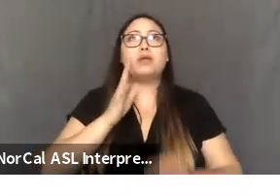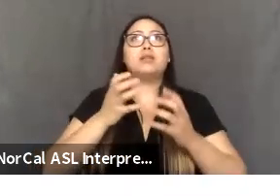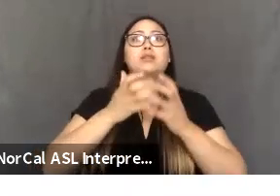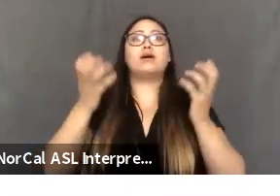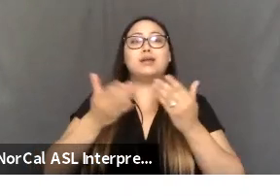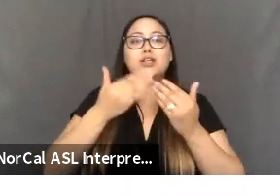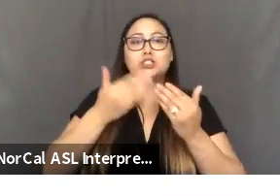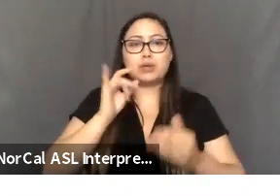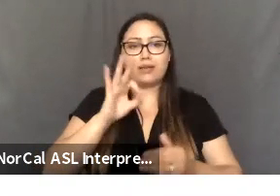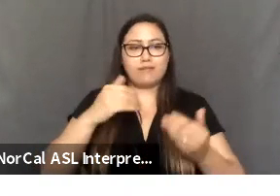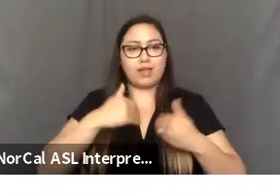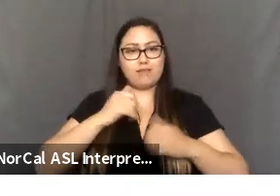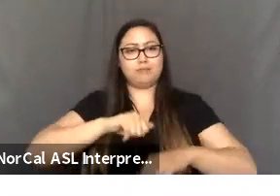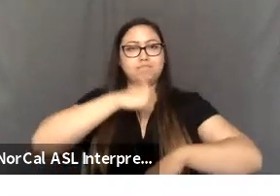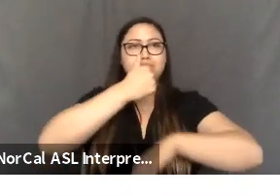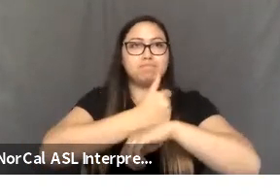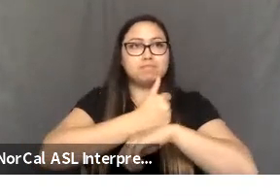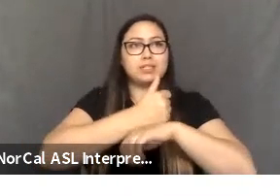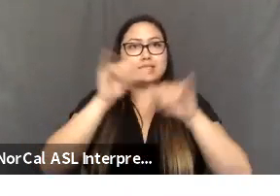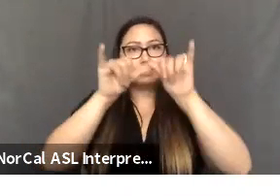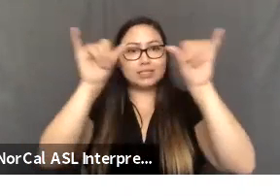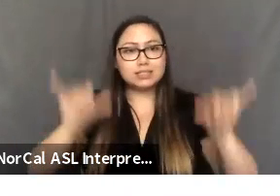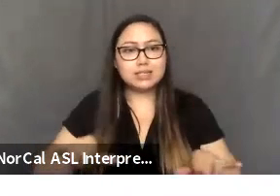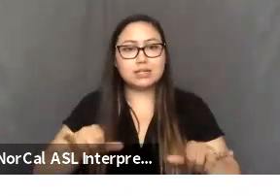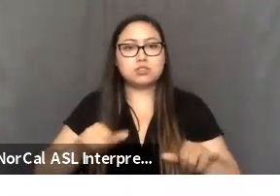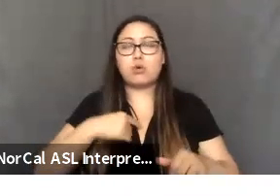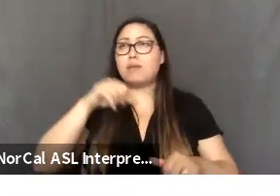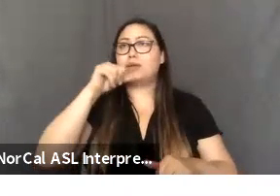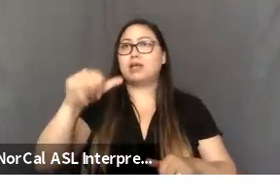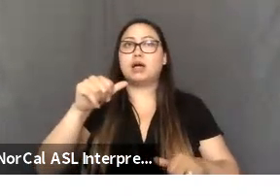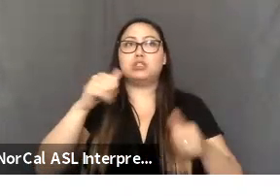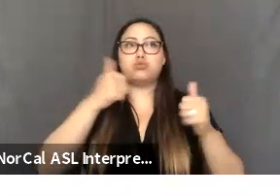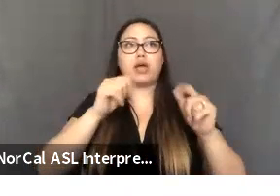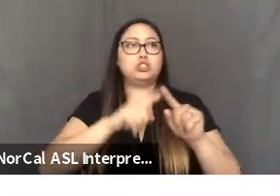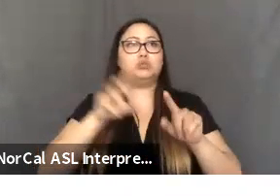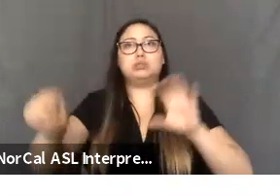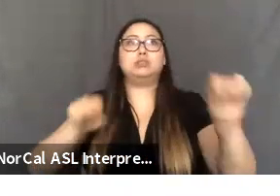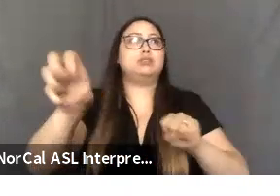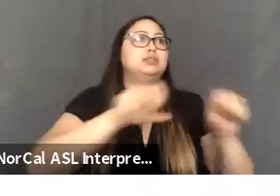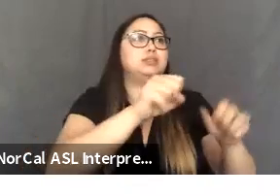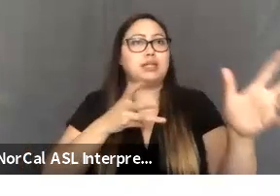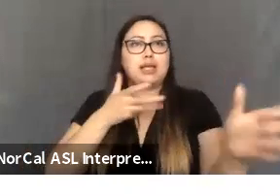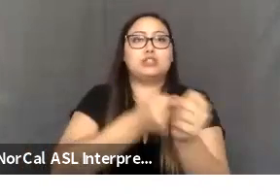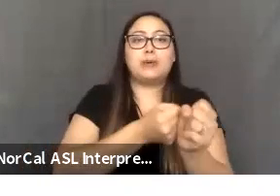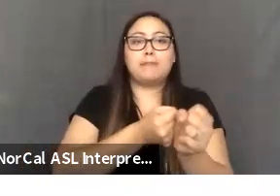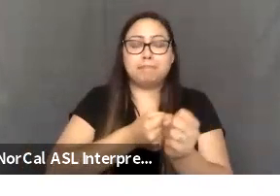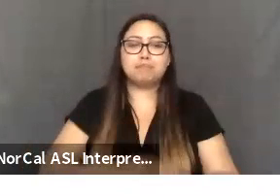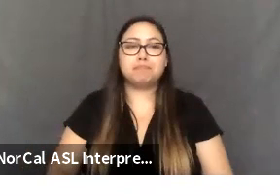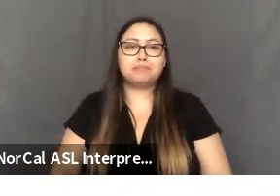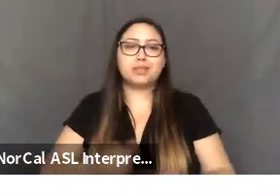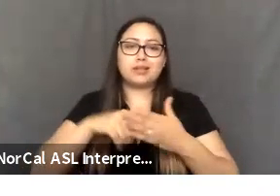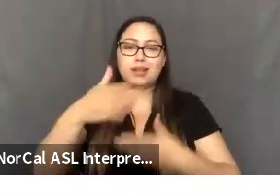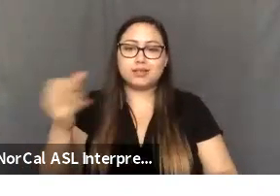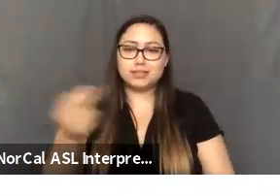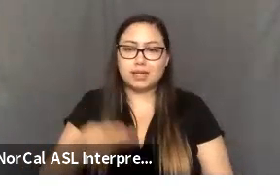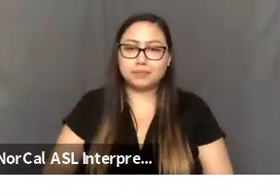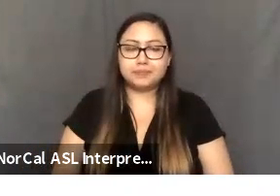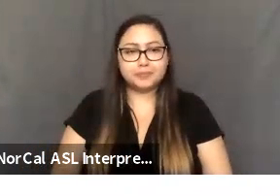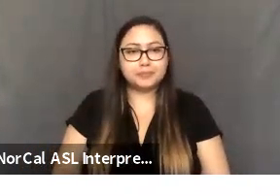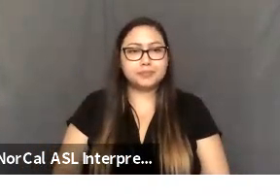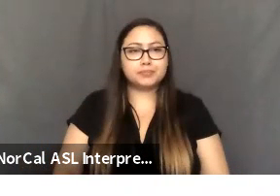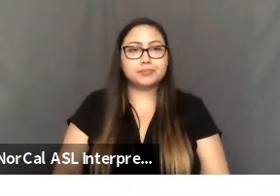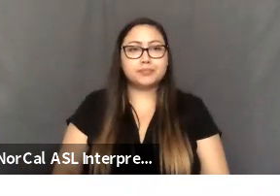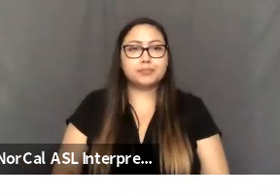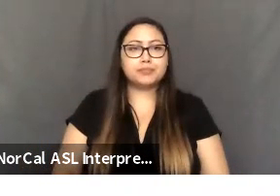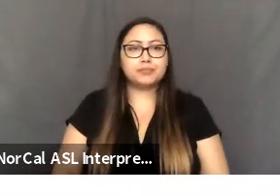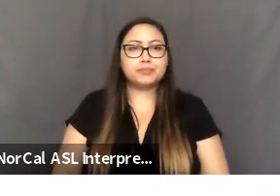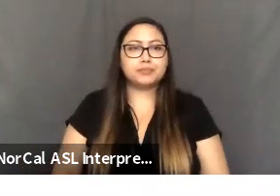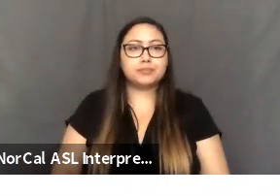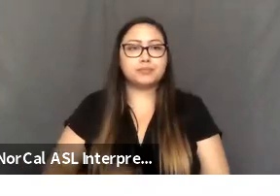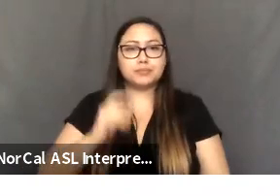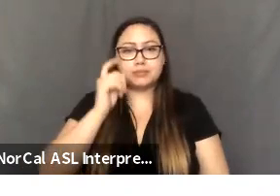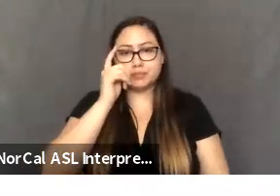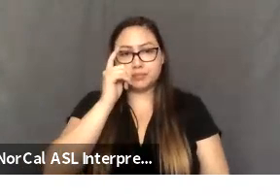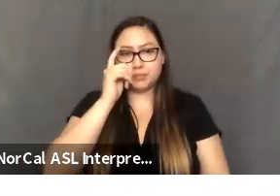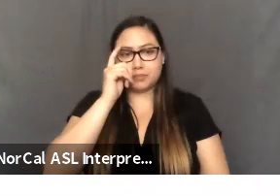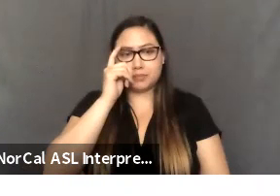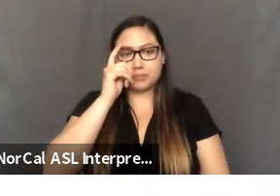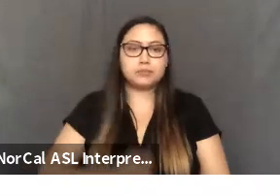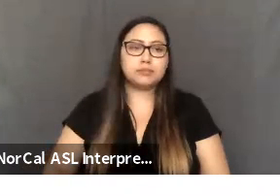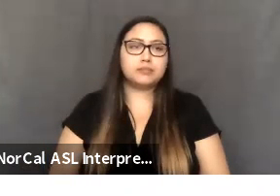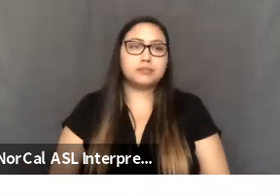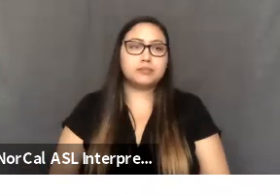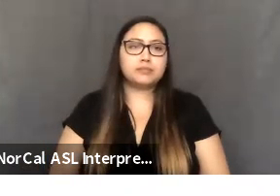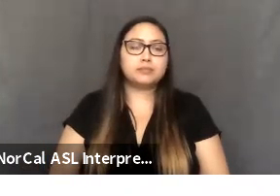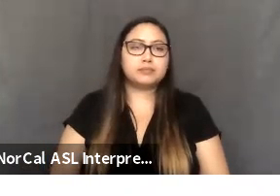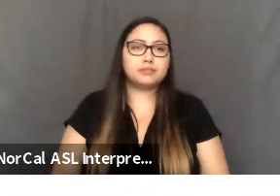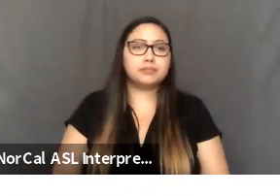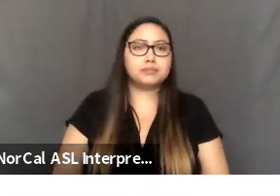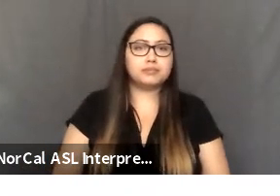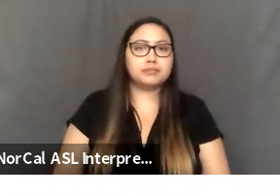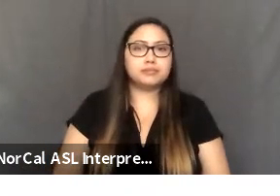was a mechanism in place, so that I wasn't running around patching things." Next slide.